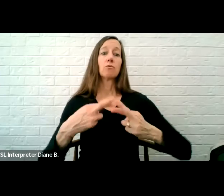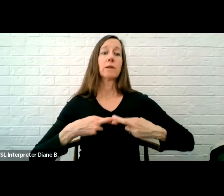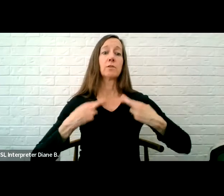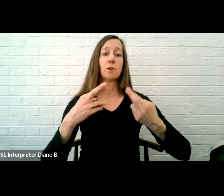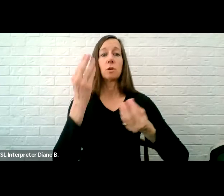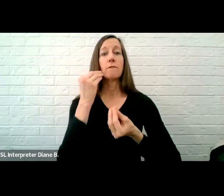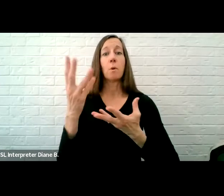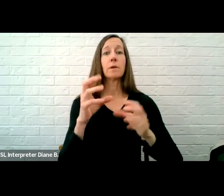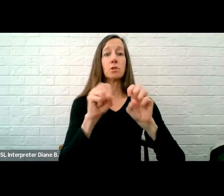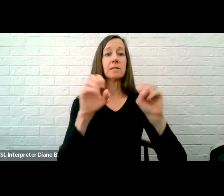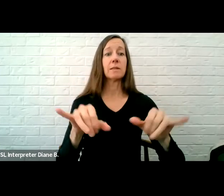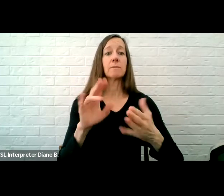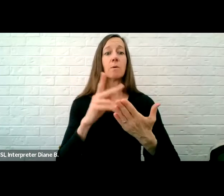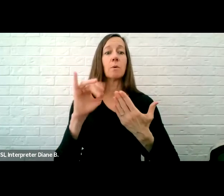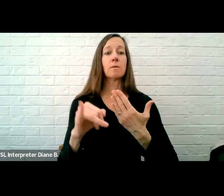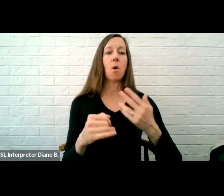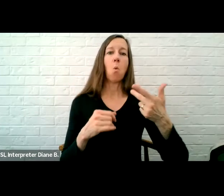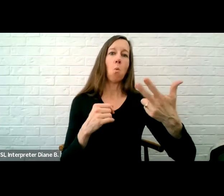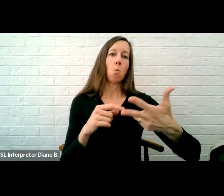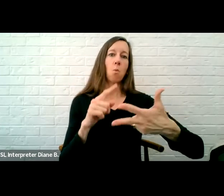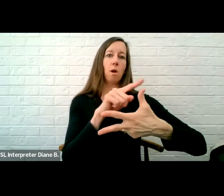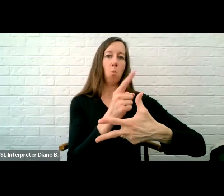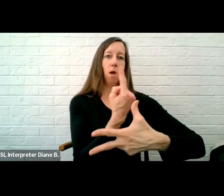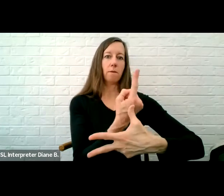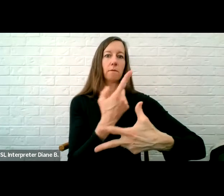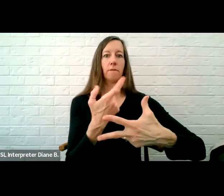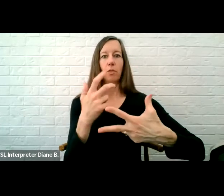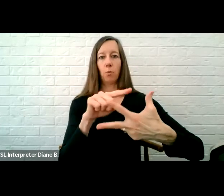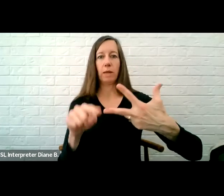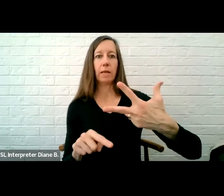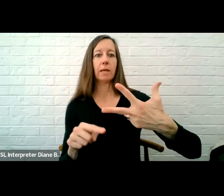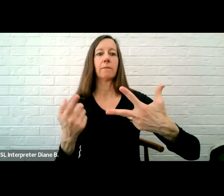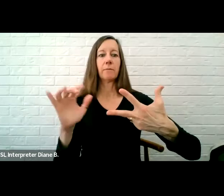one of 3 acl funded longitudinal data projects of national significance.